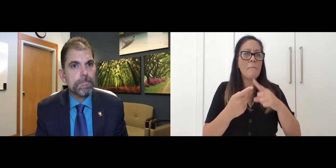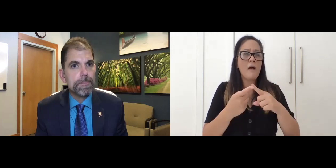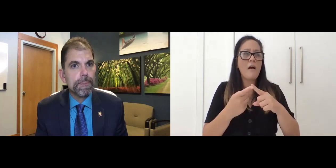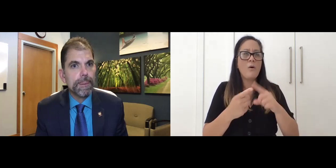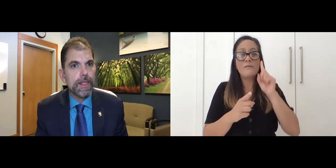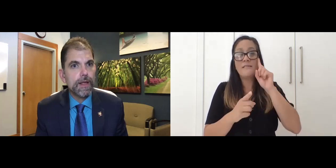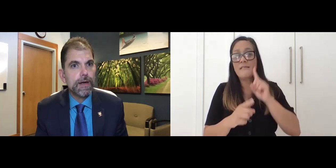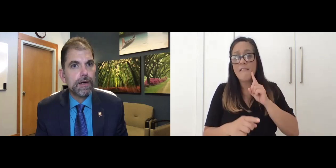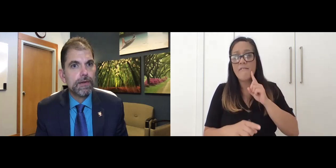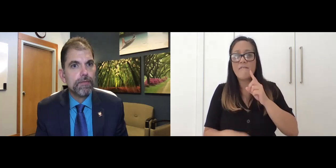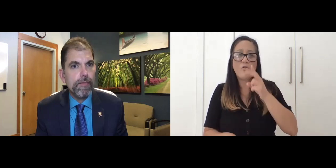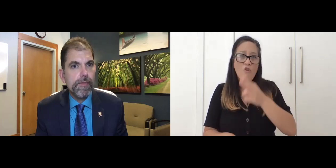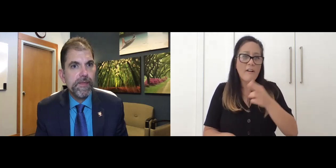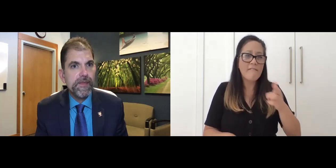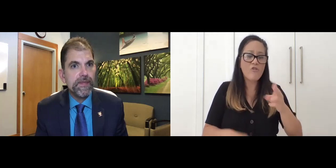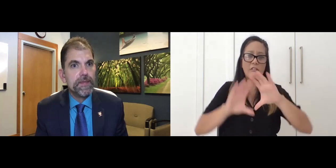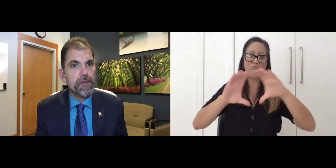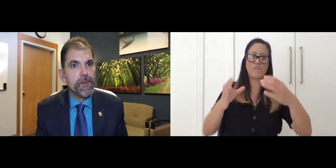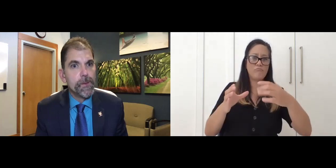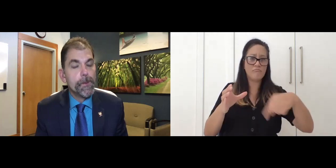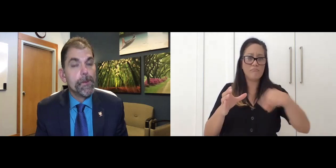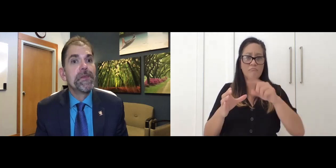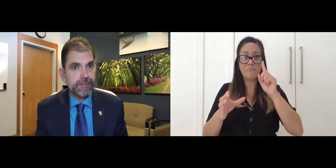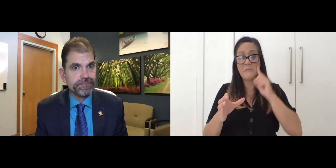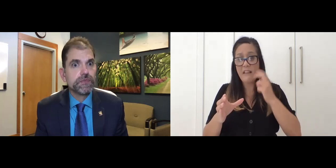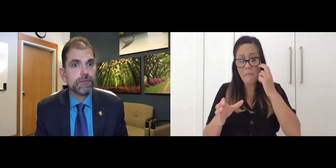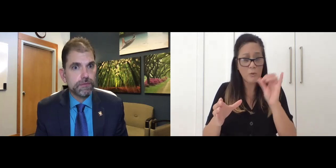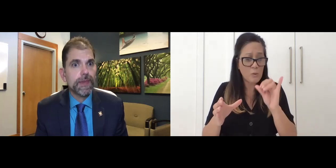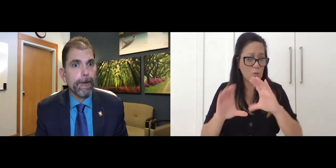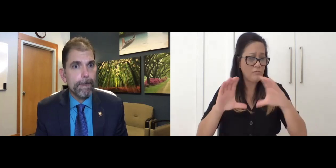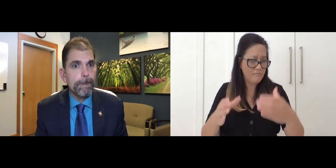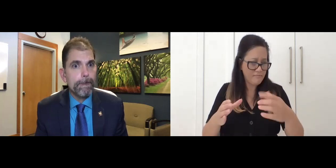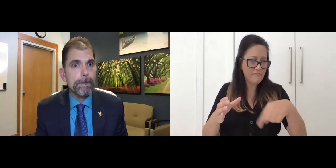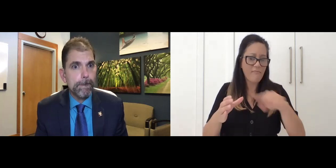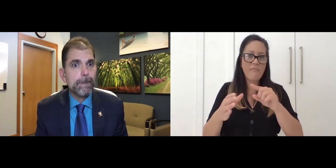I wonder if there's any research or data on deaf and hard of hearing people and